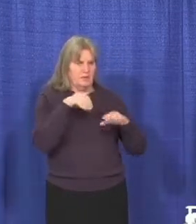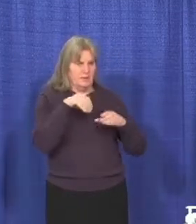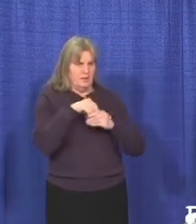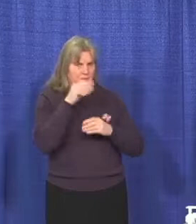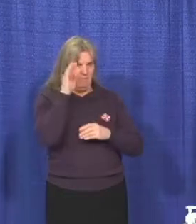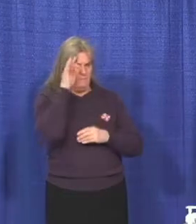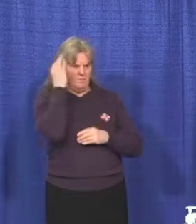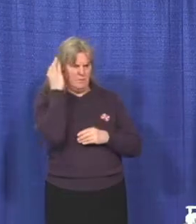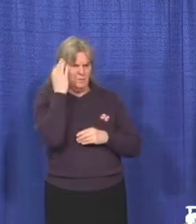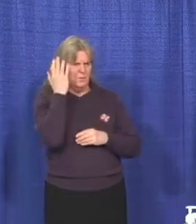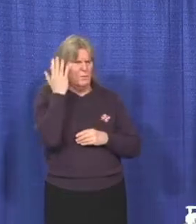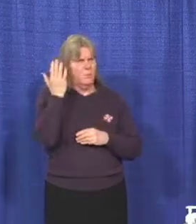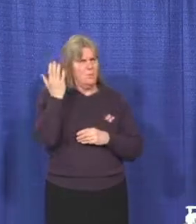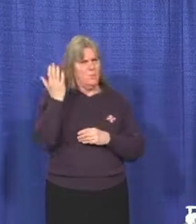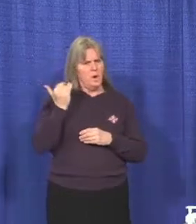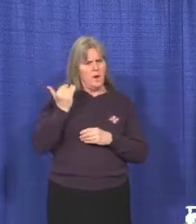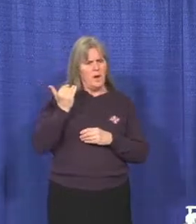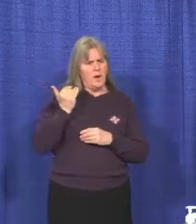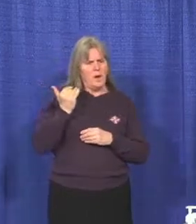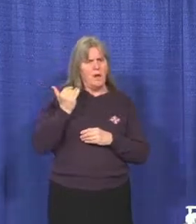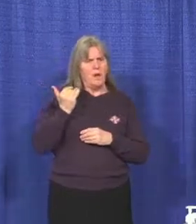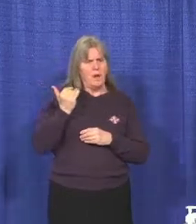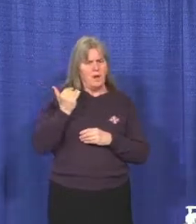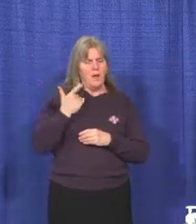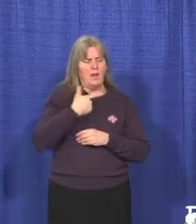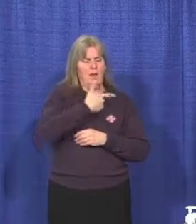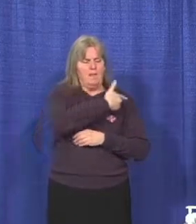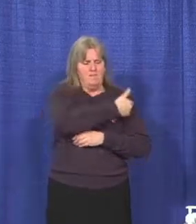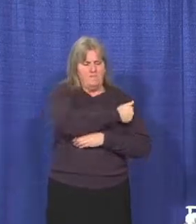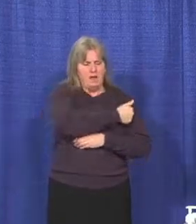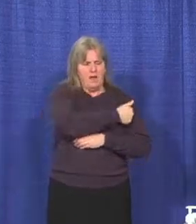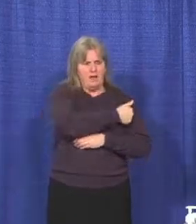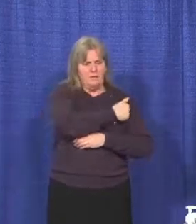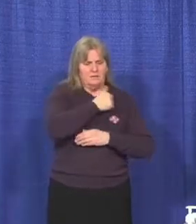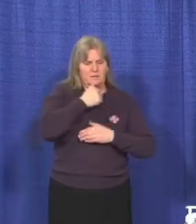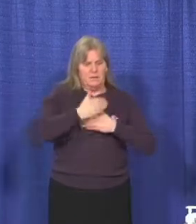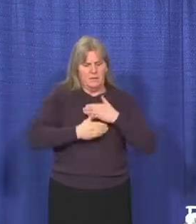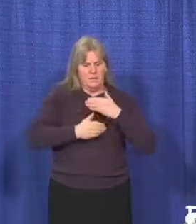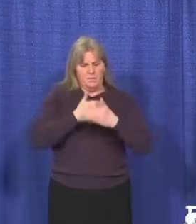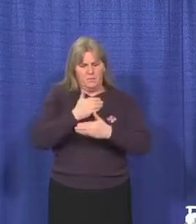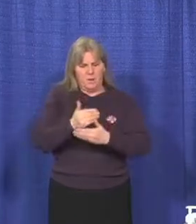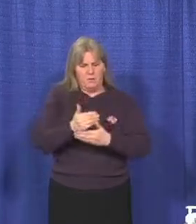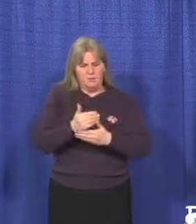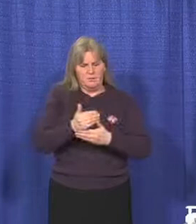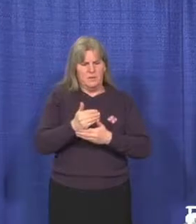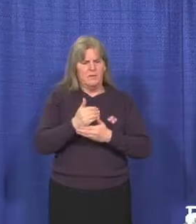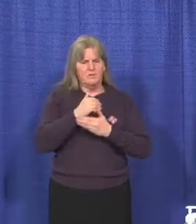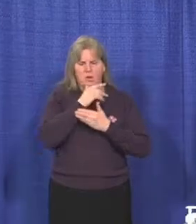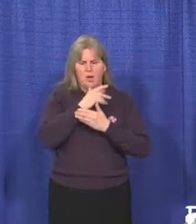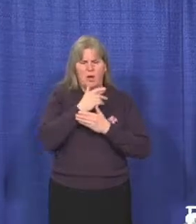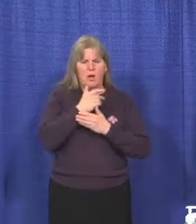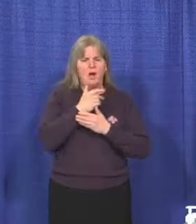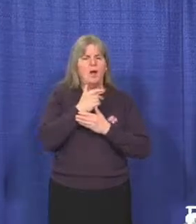Can you explain in French why the progress we are making will not necessarily mean a change in